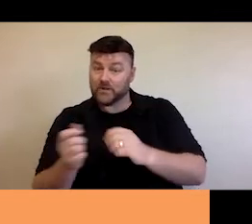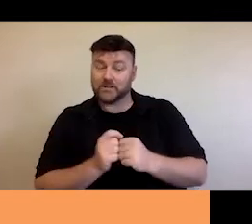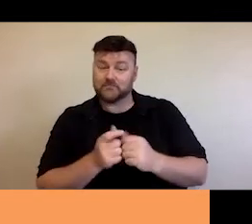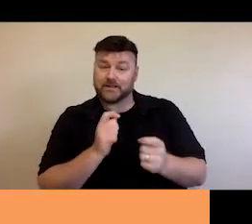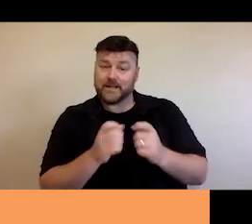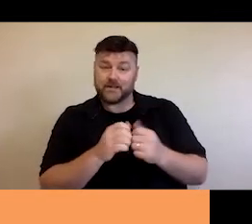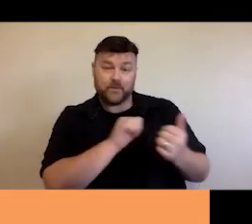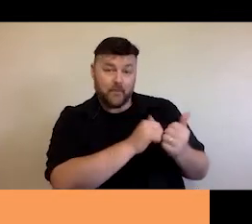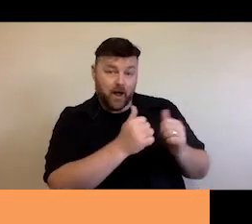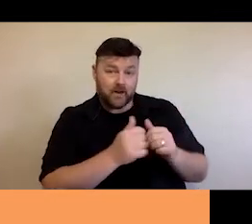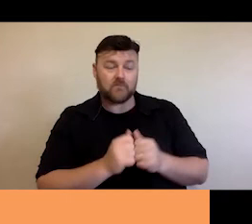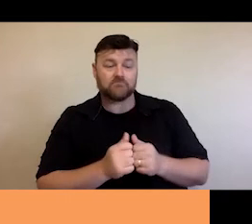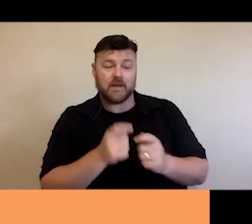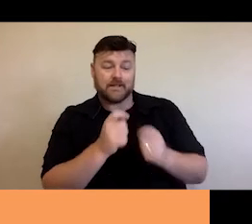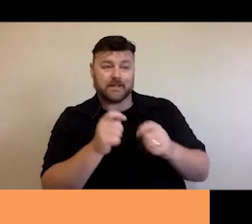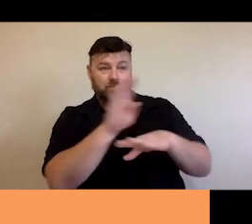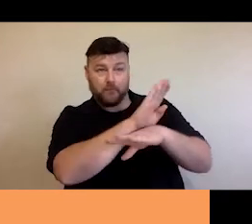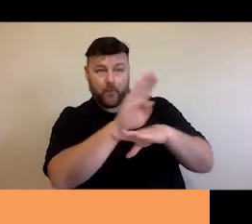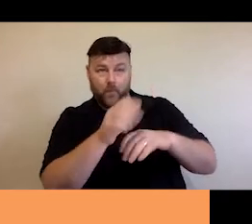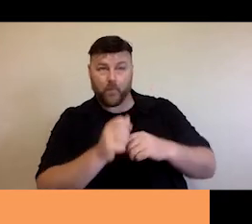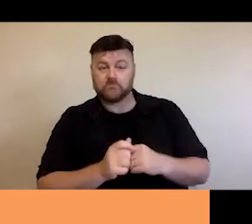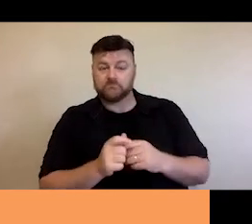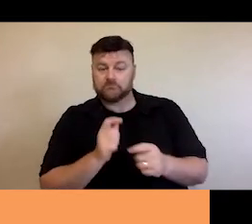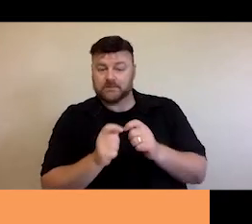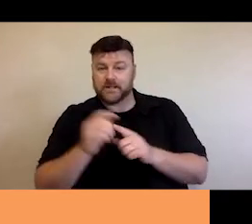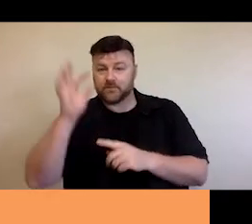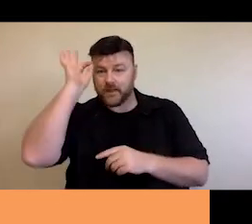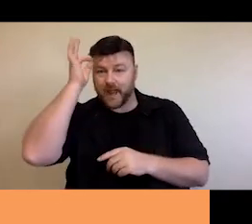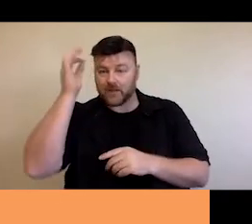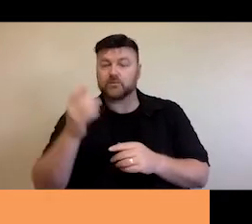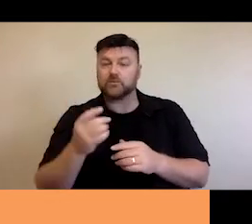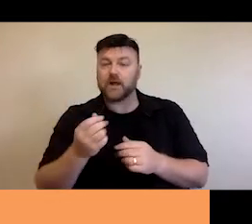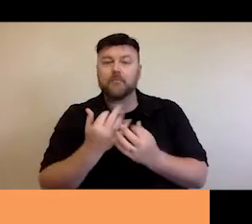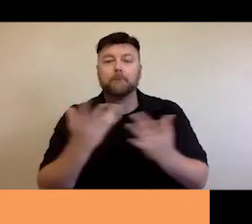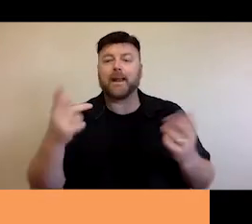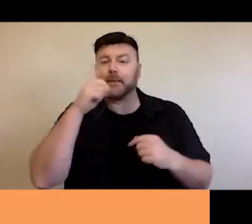your board or council. Make sure you have a number of people testing your ideas.